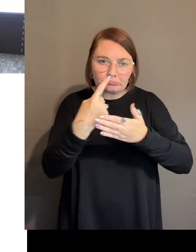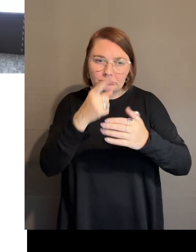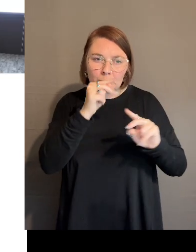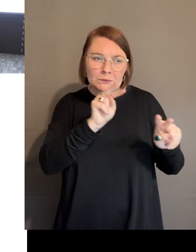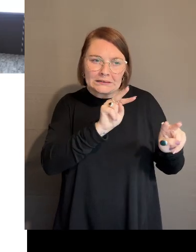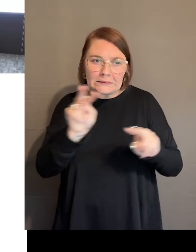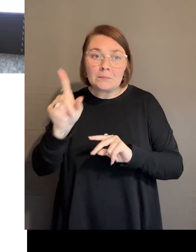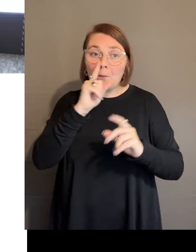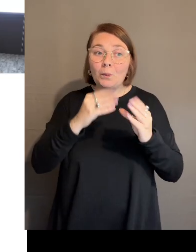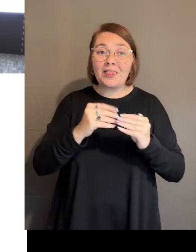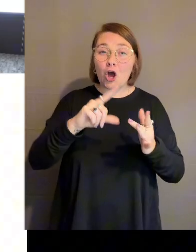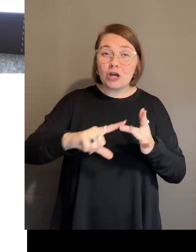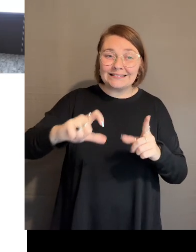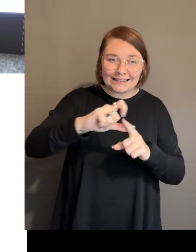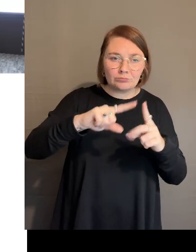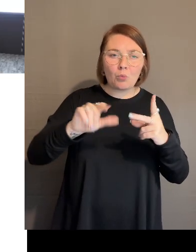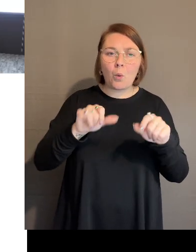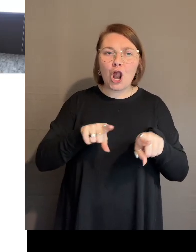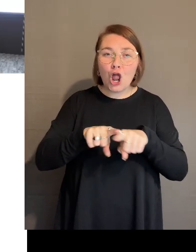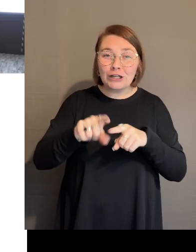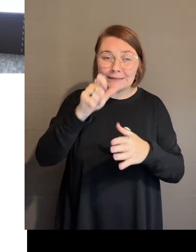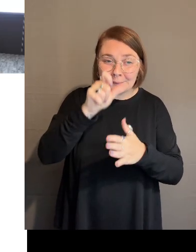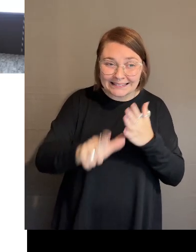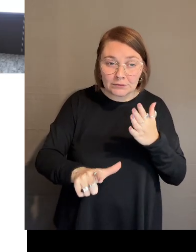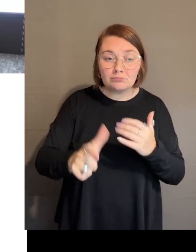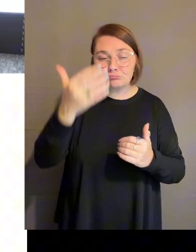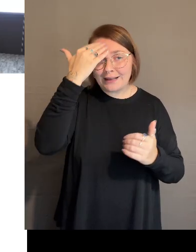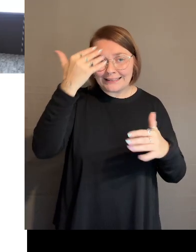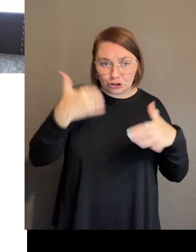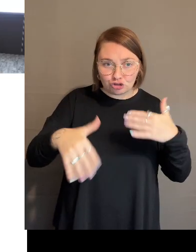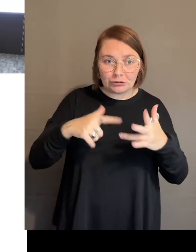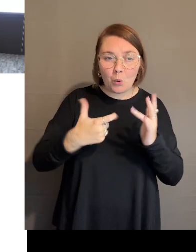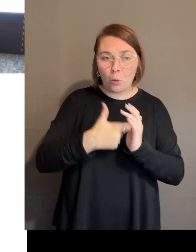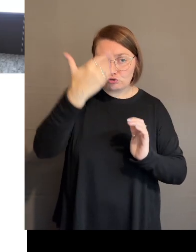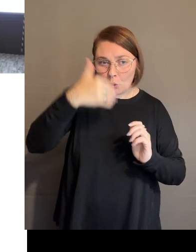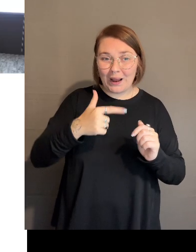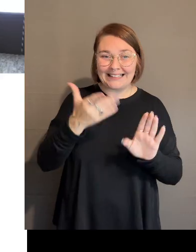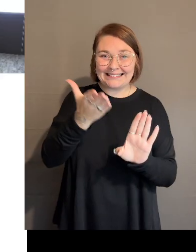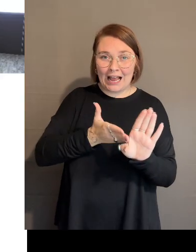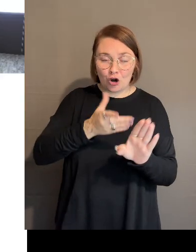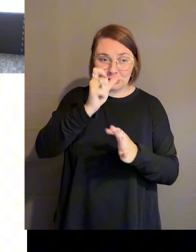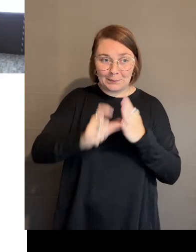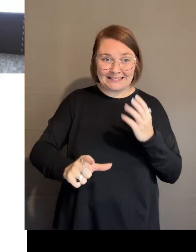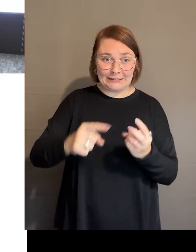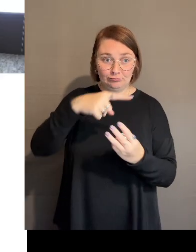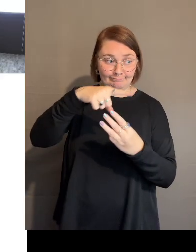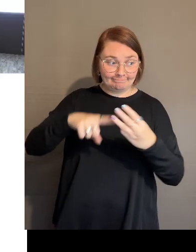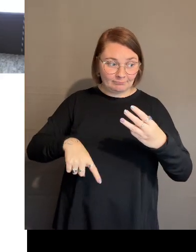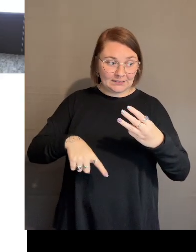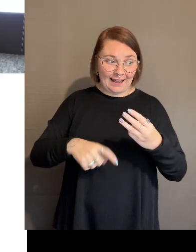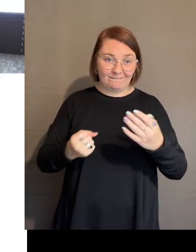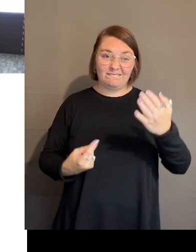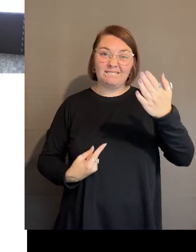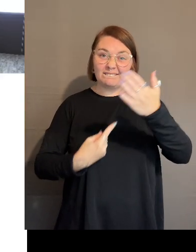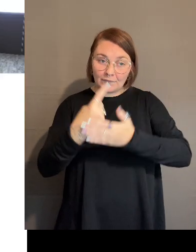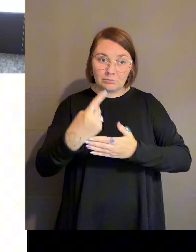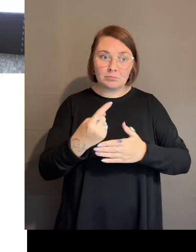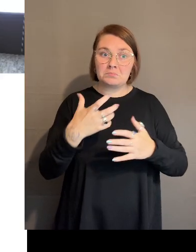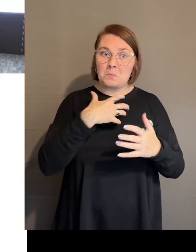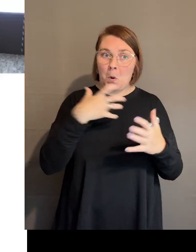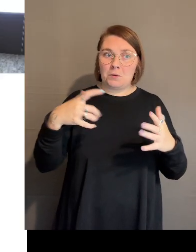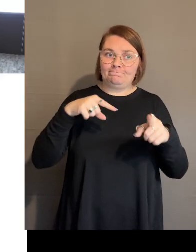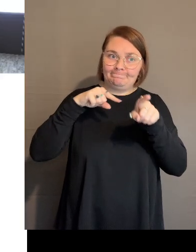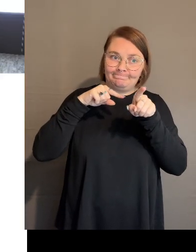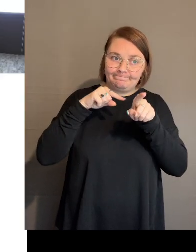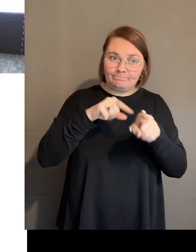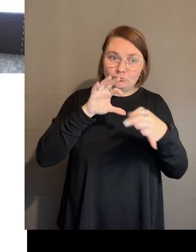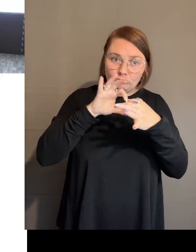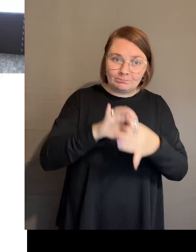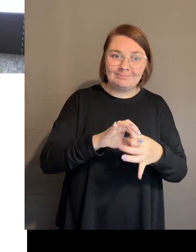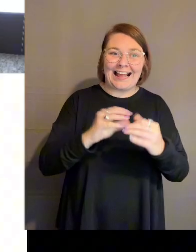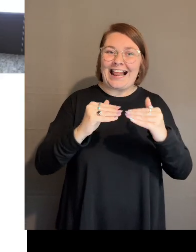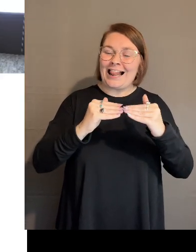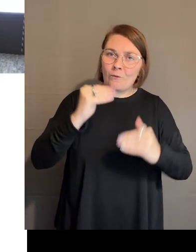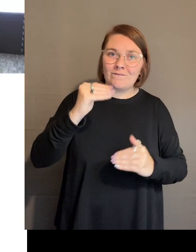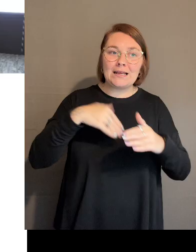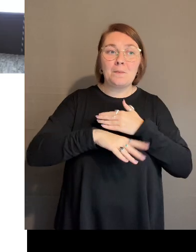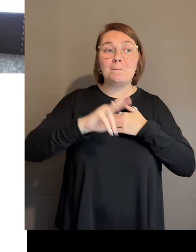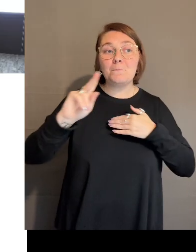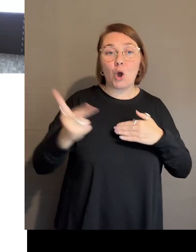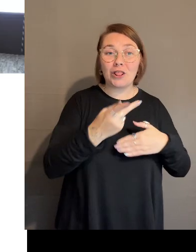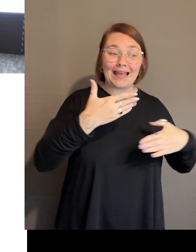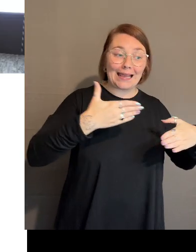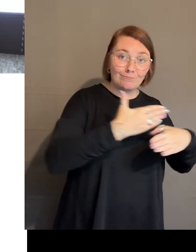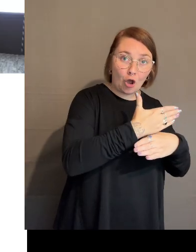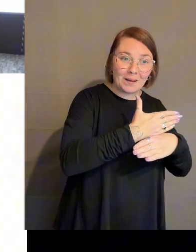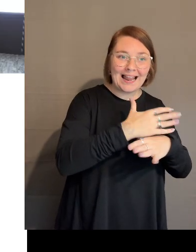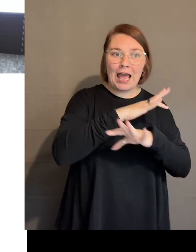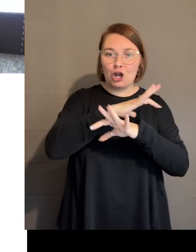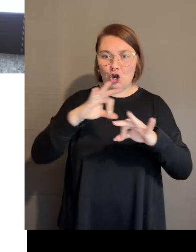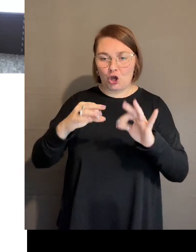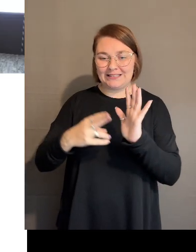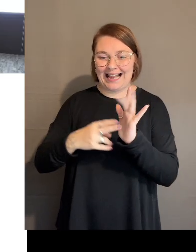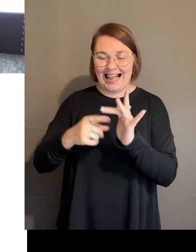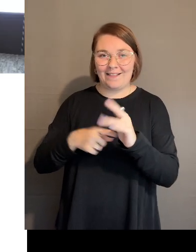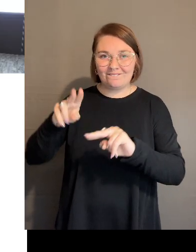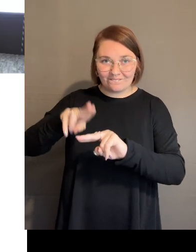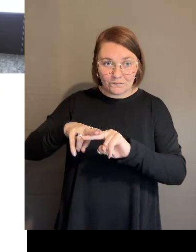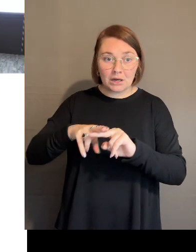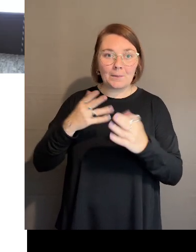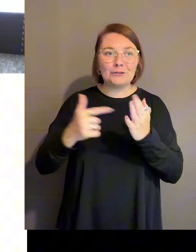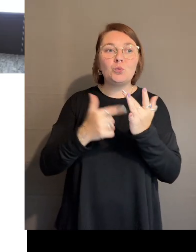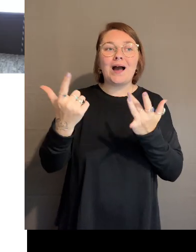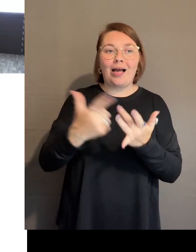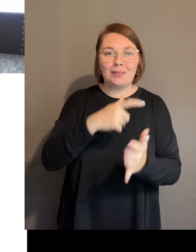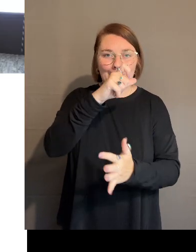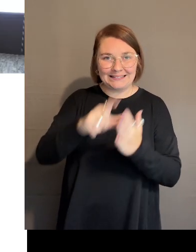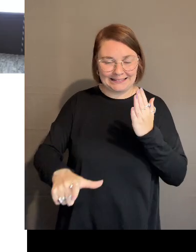People with intellectual or learning disability, brain injury or stroke, and psychological disability experience the greatest absolute and relative inequalities in both employment and not in the labor force compared to other disability groups.